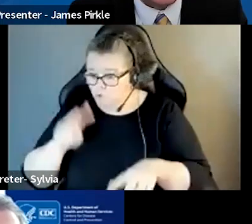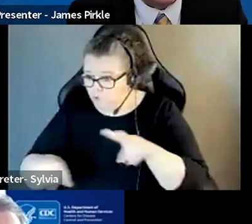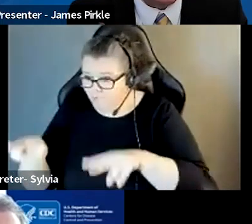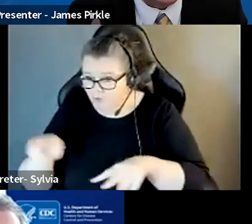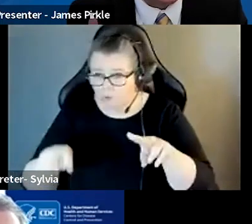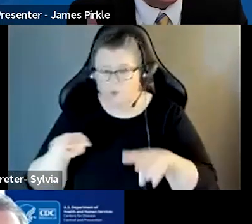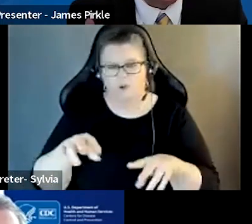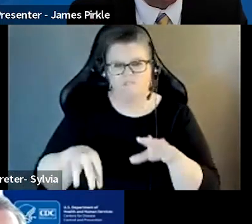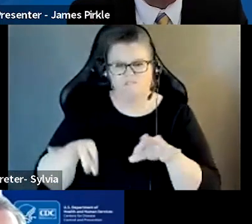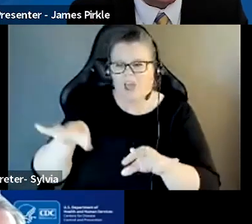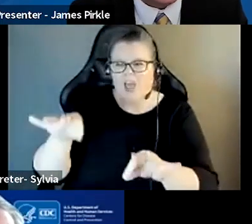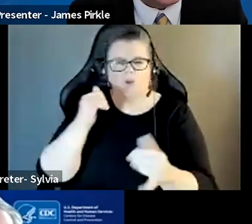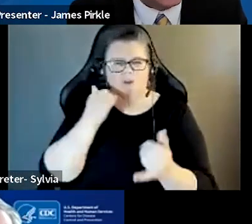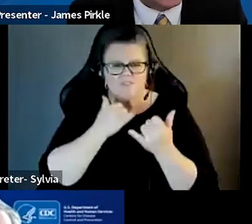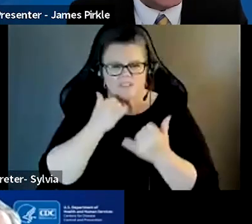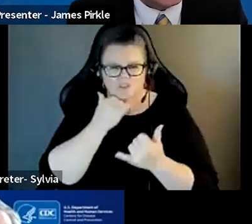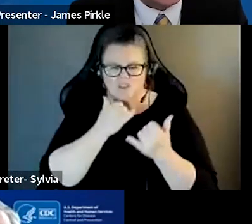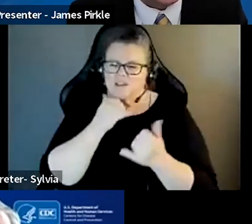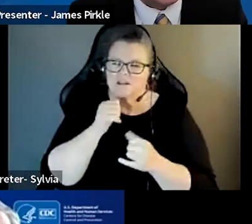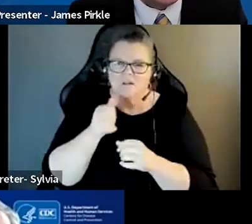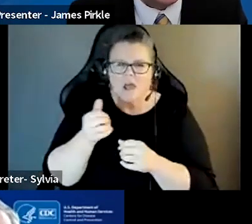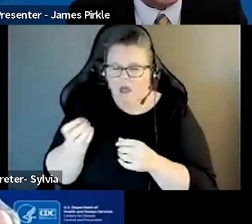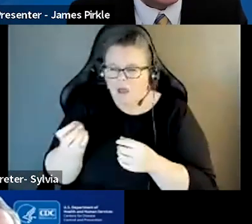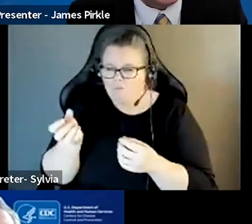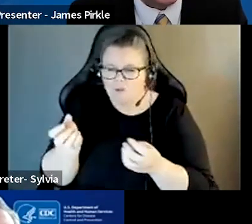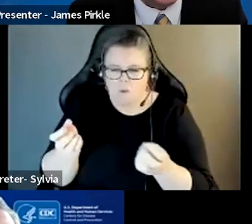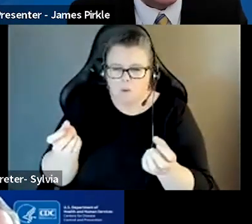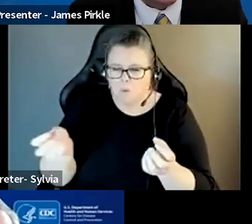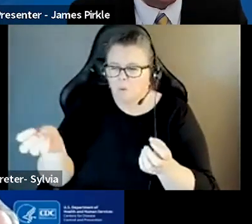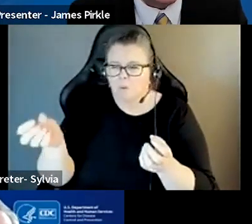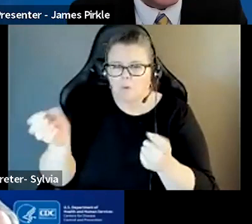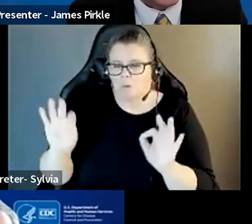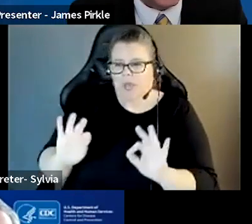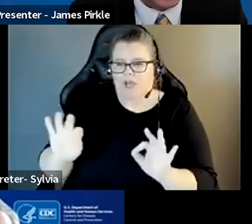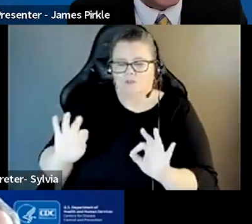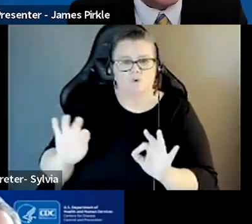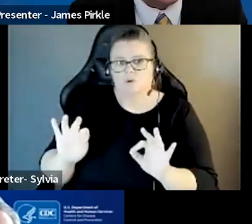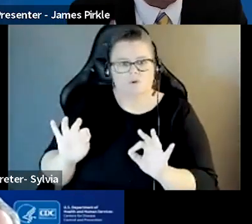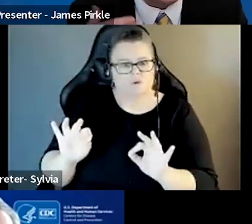that weren't just a few casual deficiencies, but they were things that we felt were more than just a few casual deficiencies.